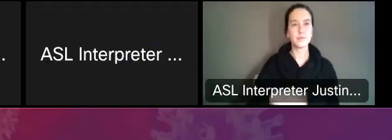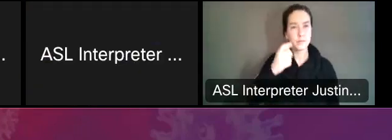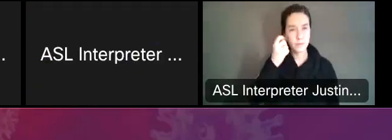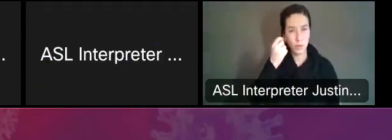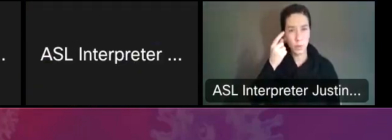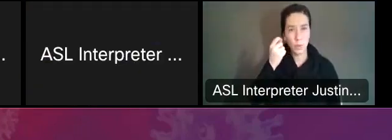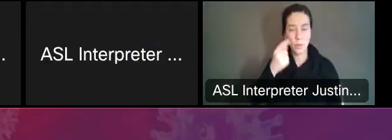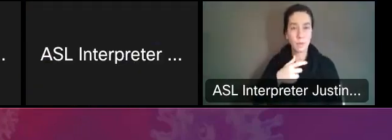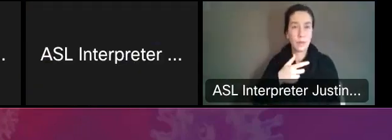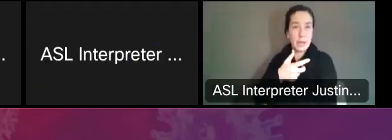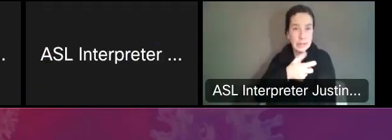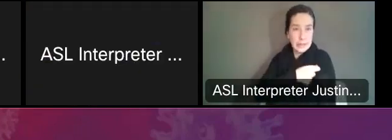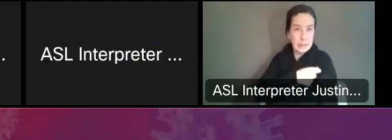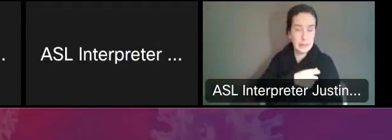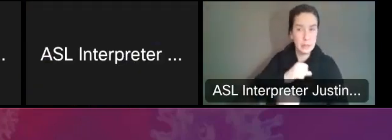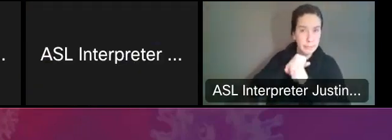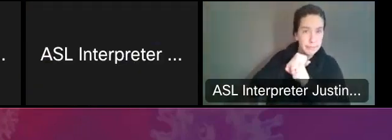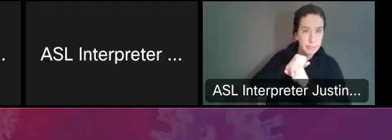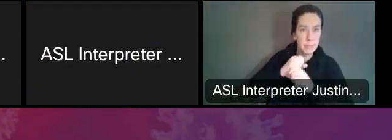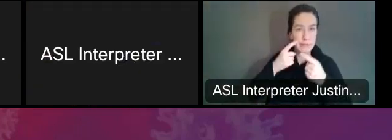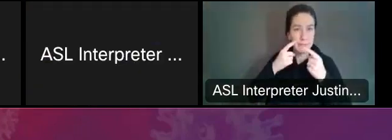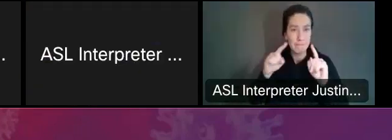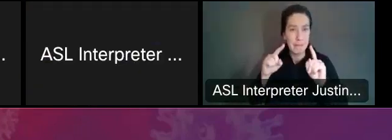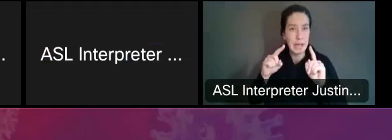Booster shots I recommended for everybody.